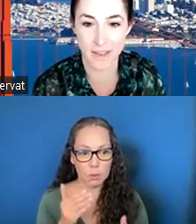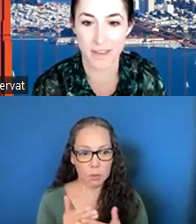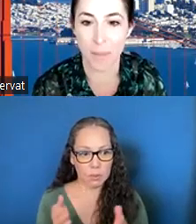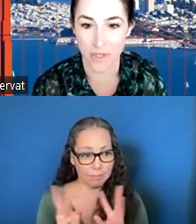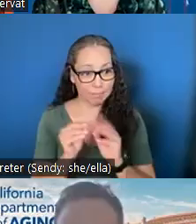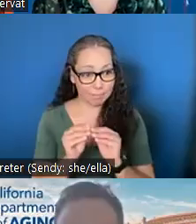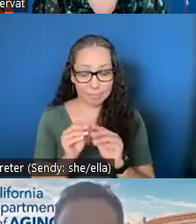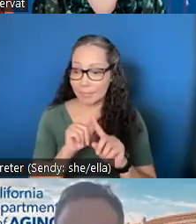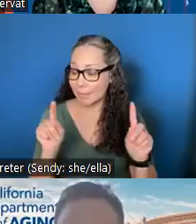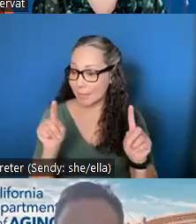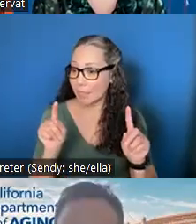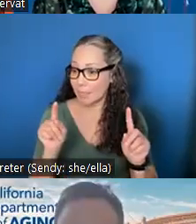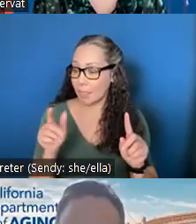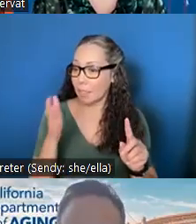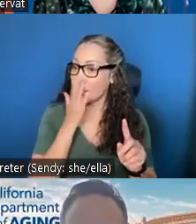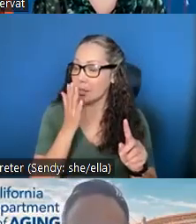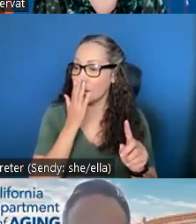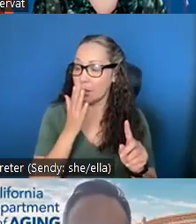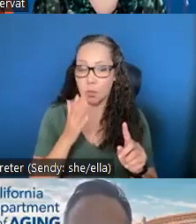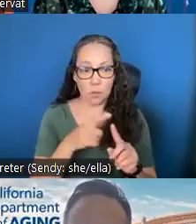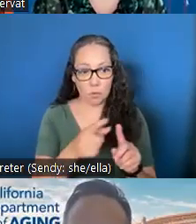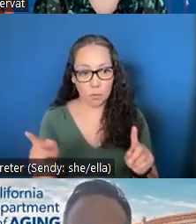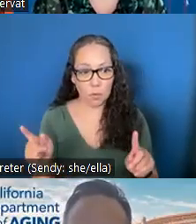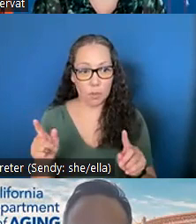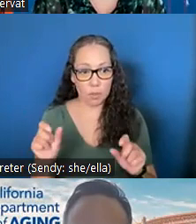the opportunity to work with you all both with the sustainability work group and and